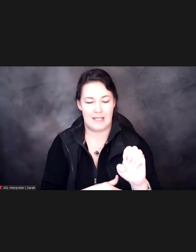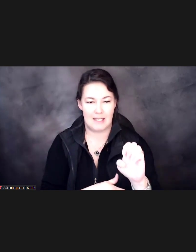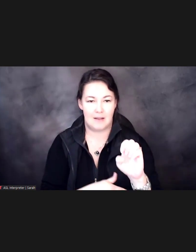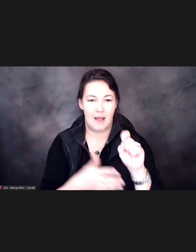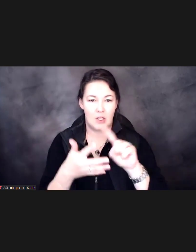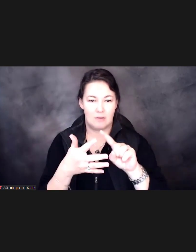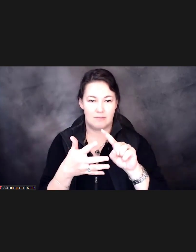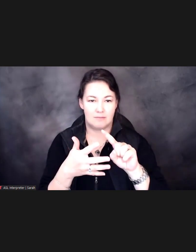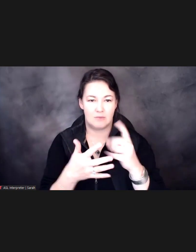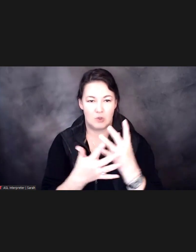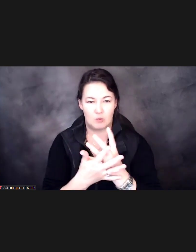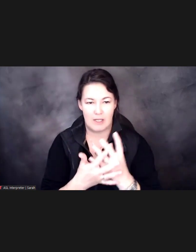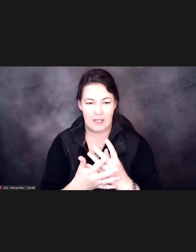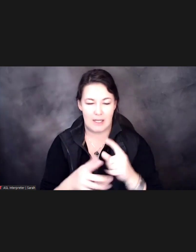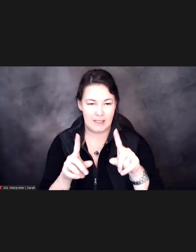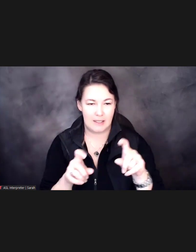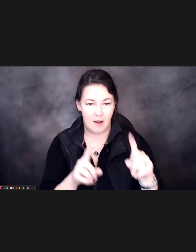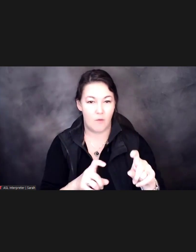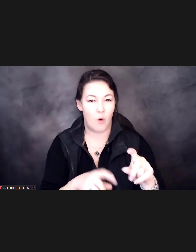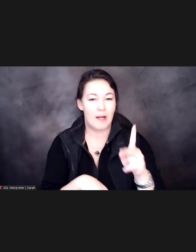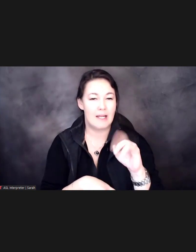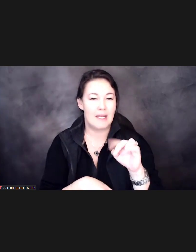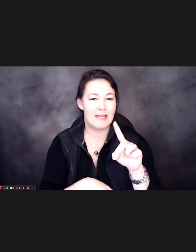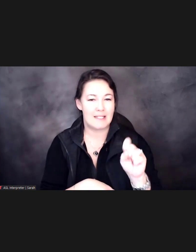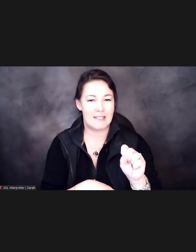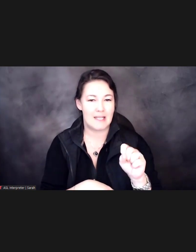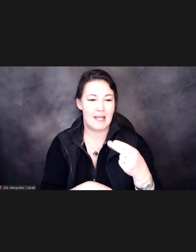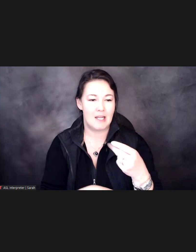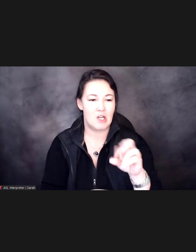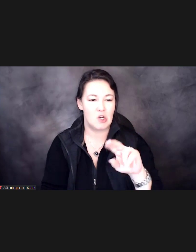that's available on kidshearing.org, and that checklist